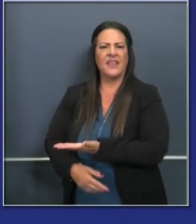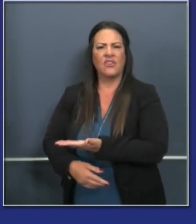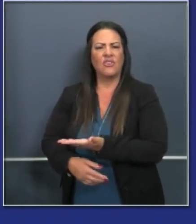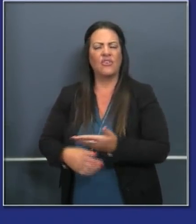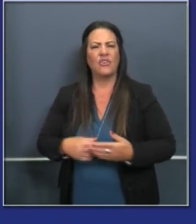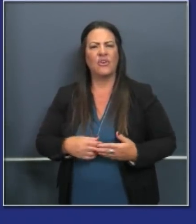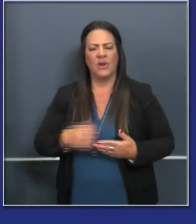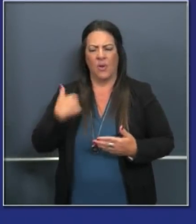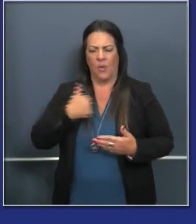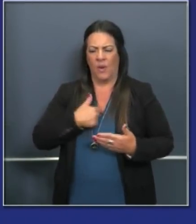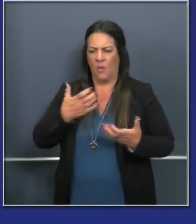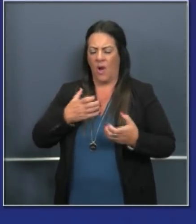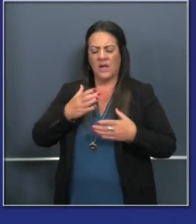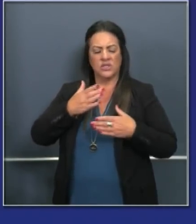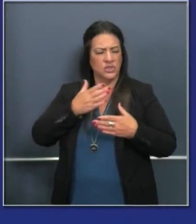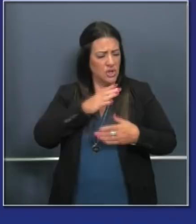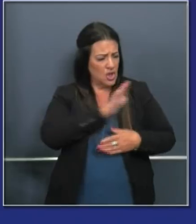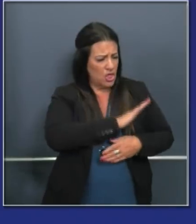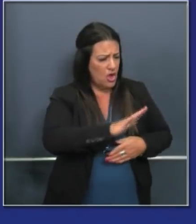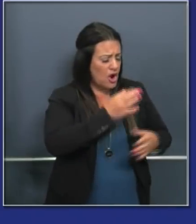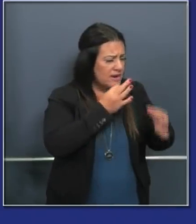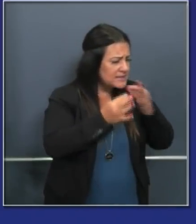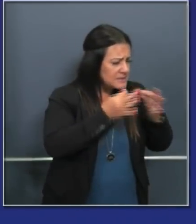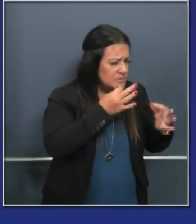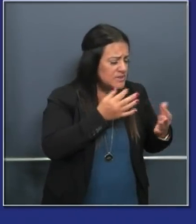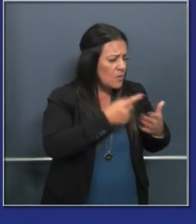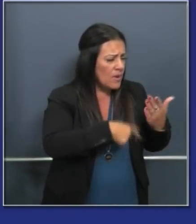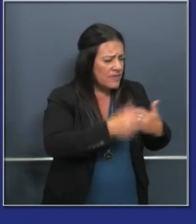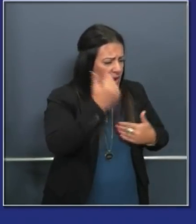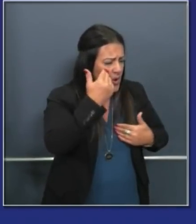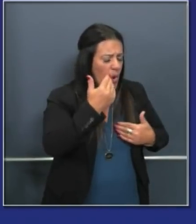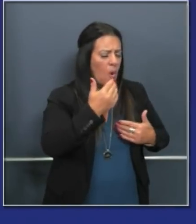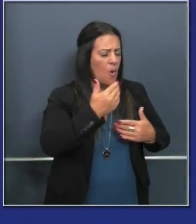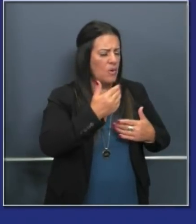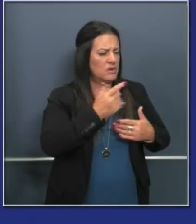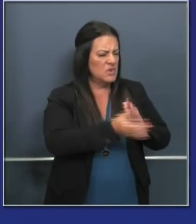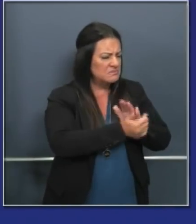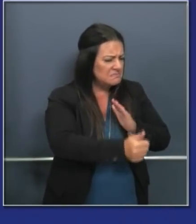GOOD REASON SOME FORM OR MYSTERIOUS REASONS MORE OF AN IDEOLOGICAL ARGUMENT OR FRAME